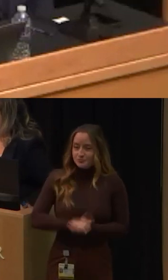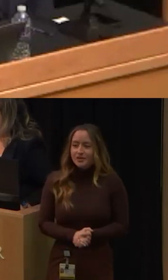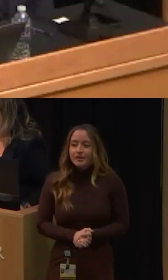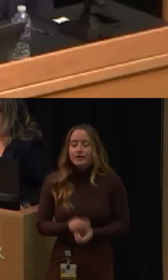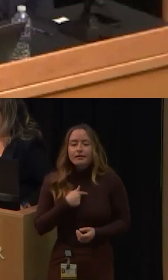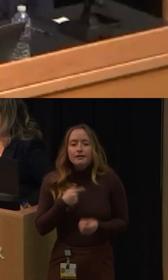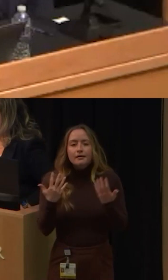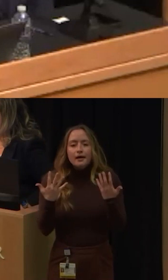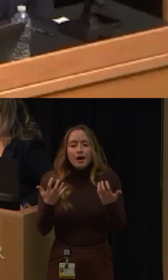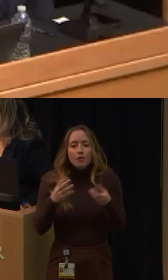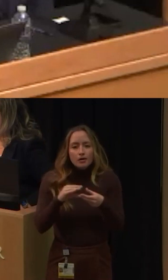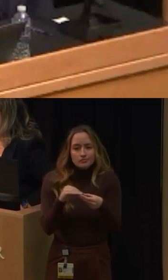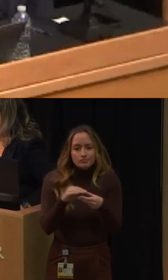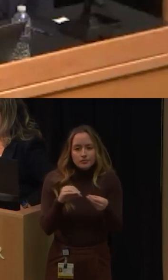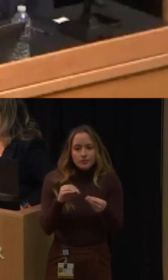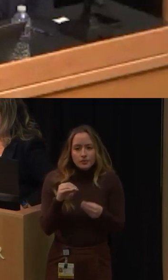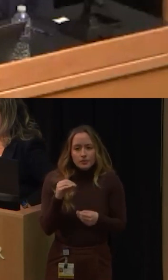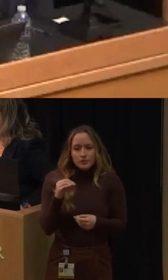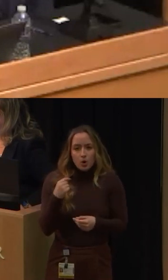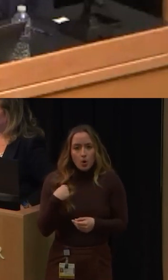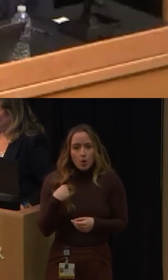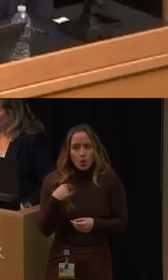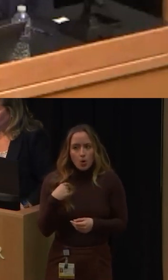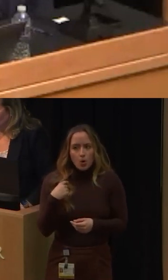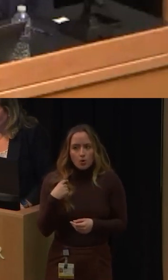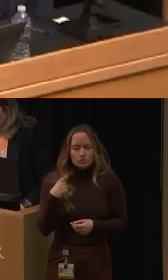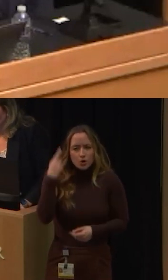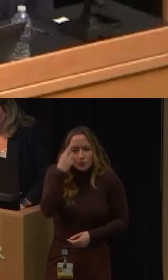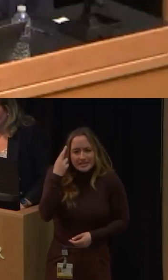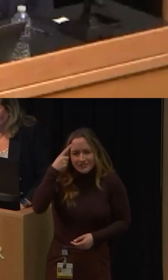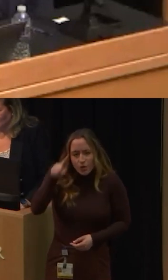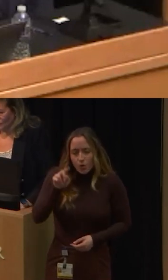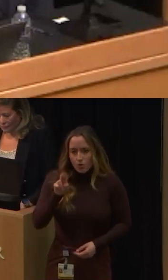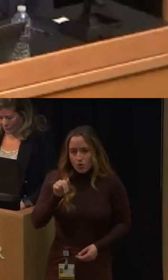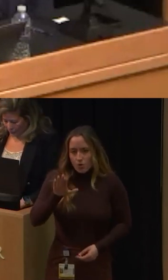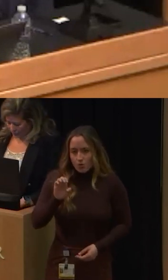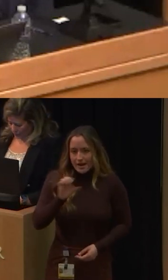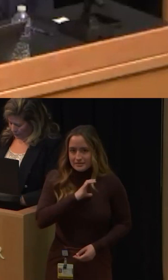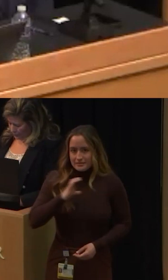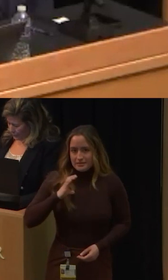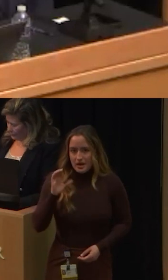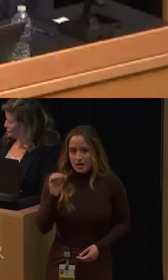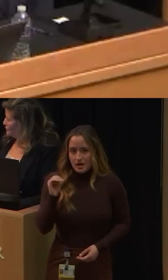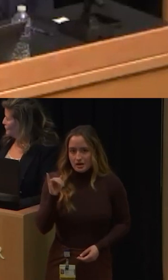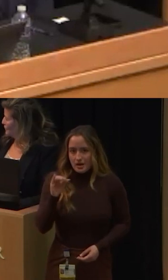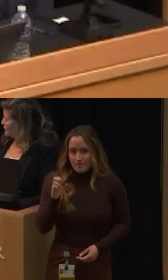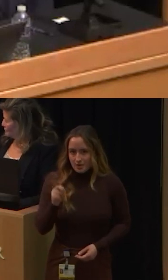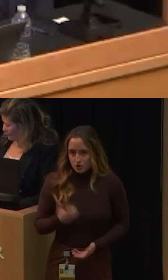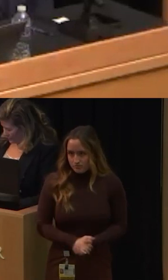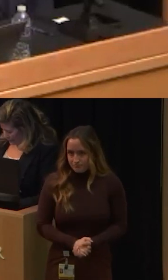why do we even need a RASE commission? And Melanie touched on something just a moment ago that just made me think